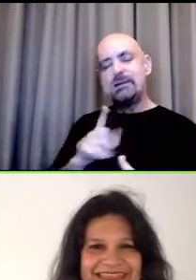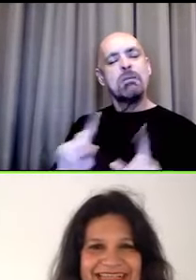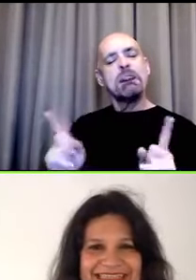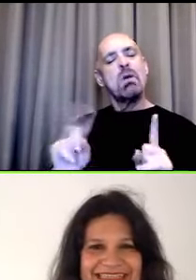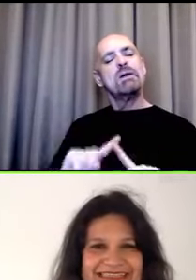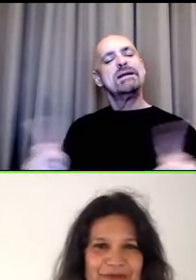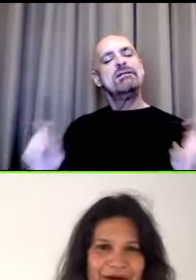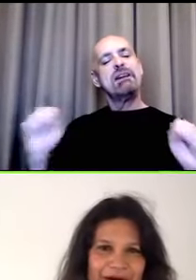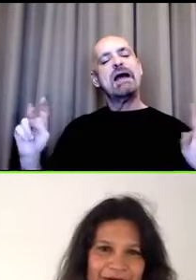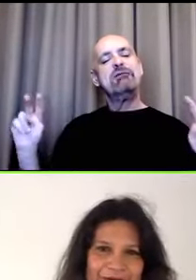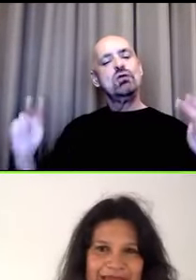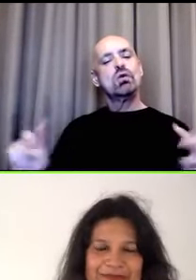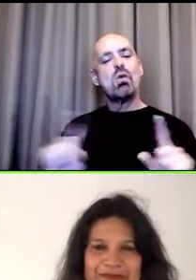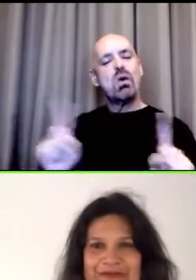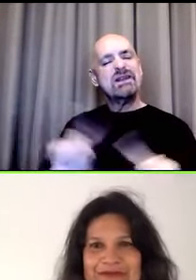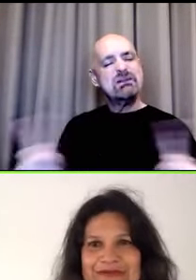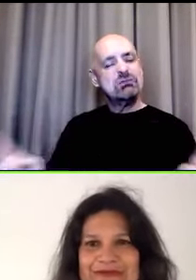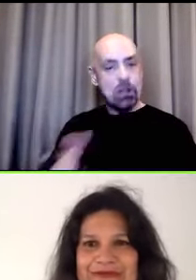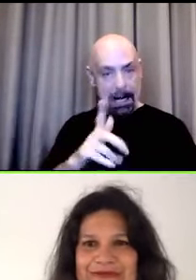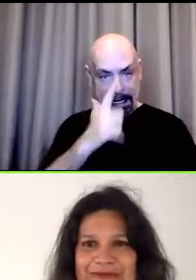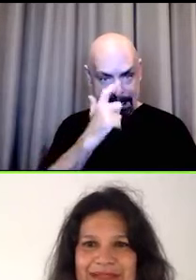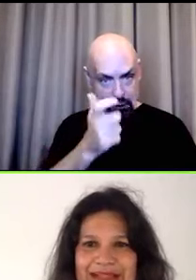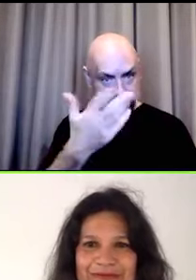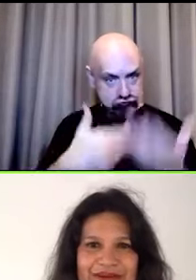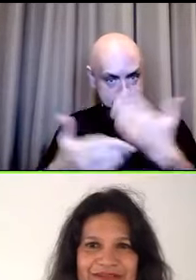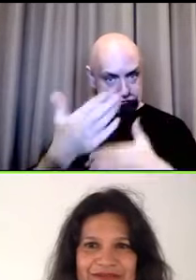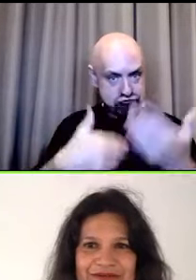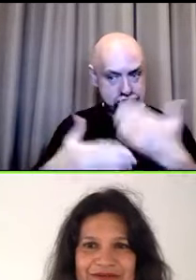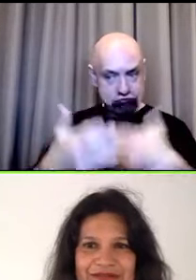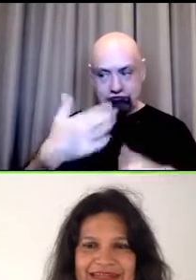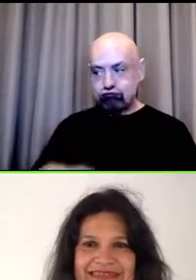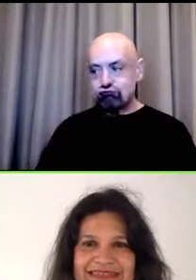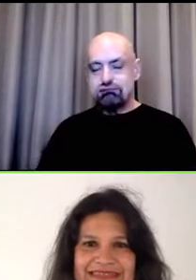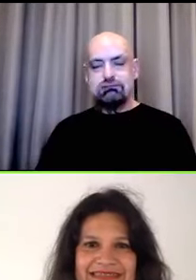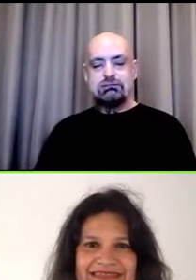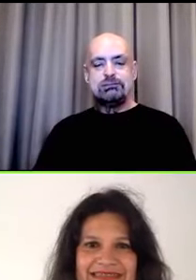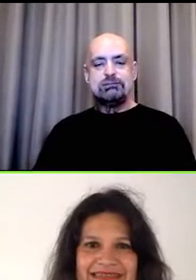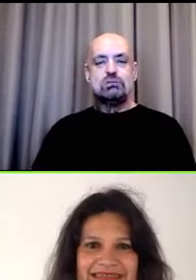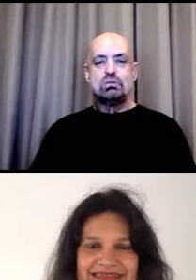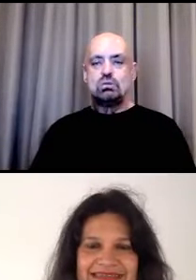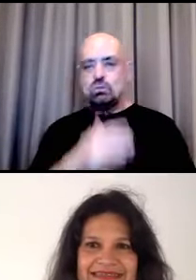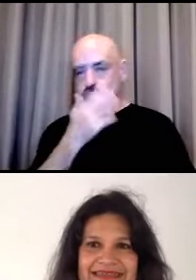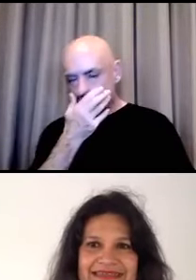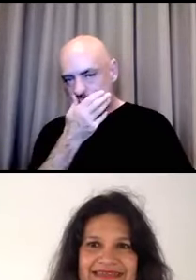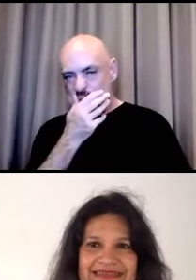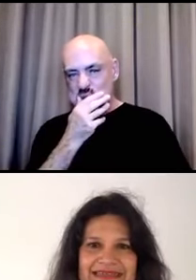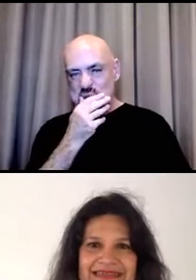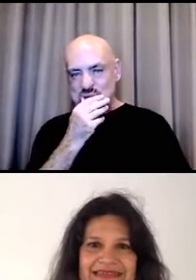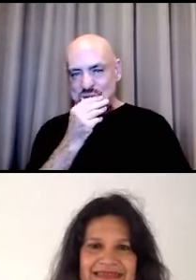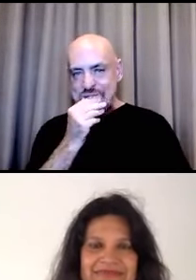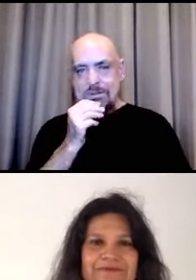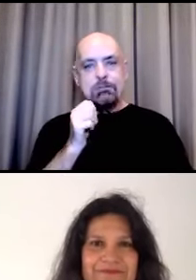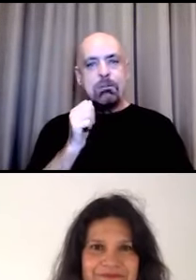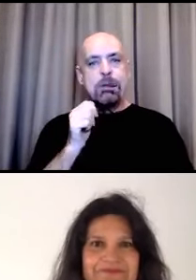how this Marks idea relates. Another one by the way quite a lot of marks's ideas I think